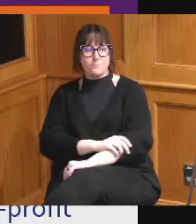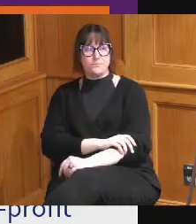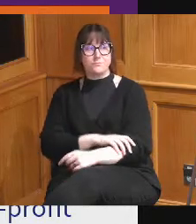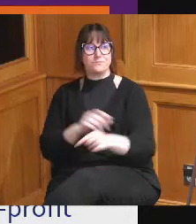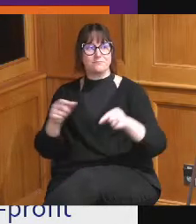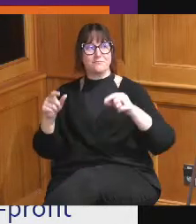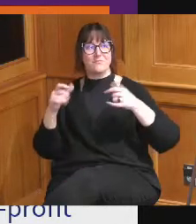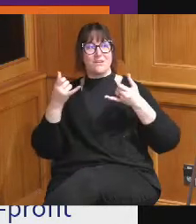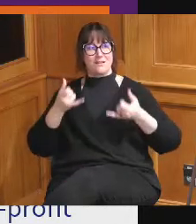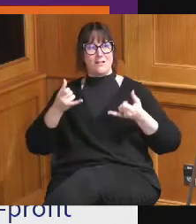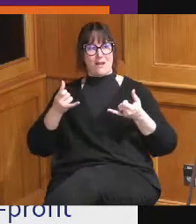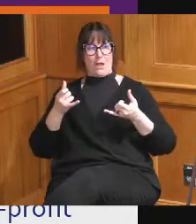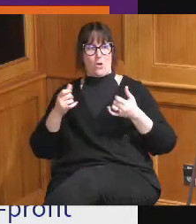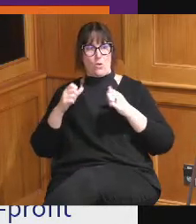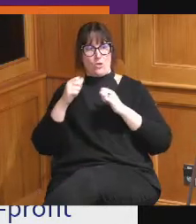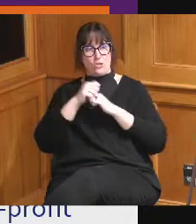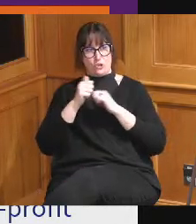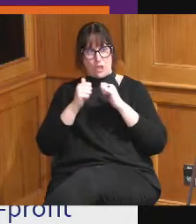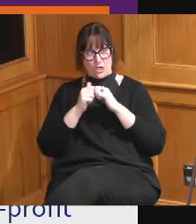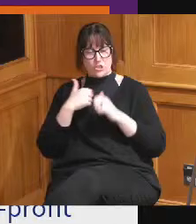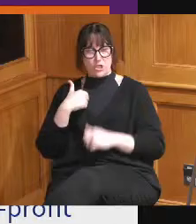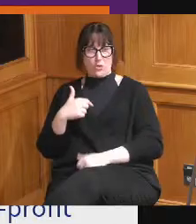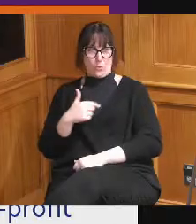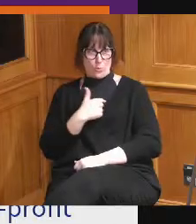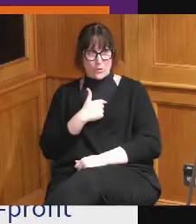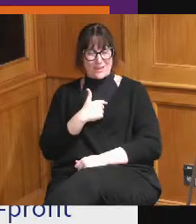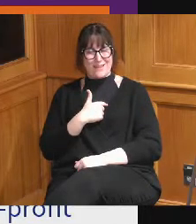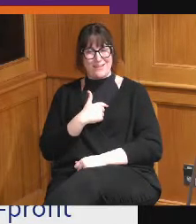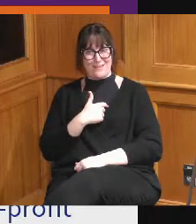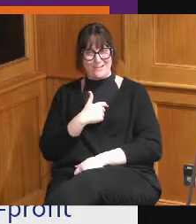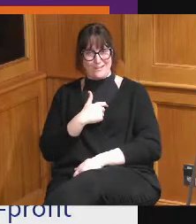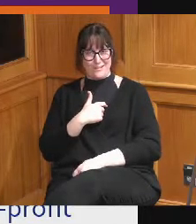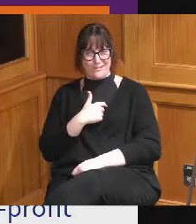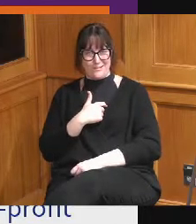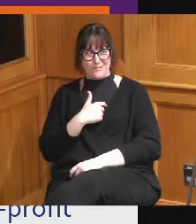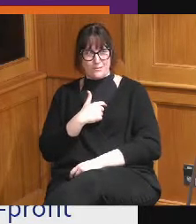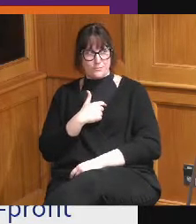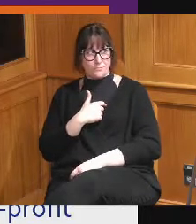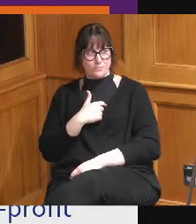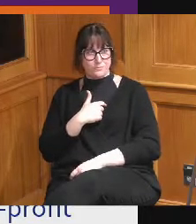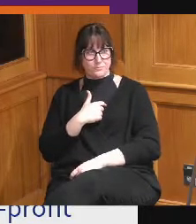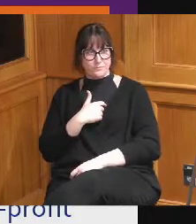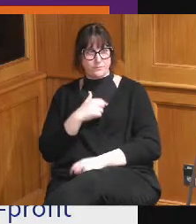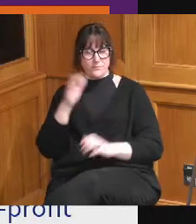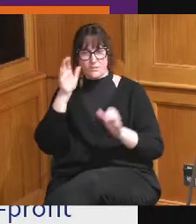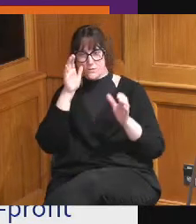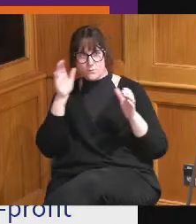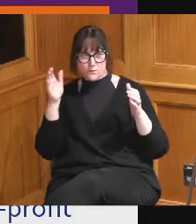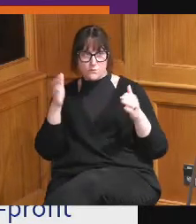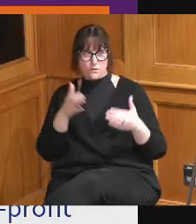of results against strategy we've been we've been focused on encouraging smaller minority developers